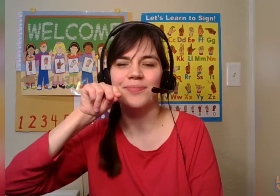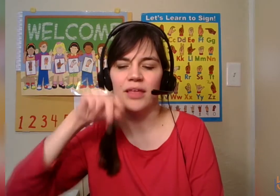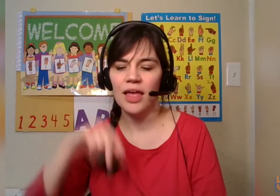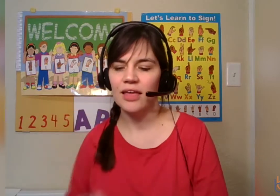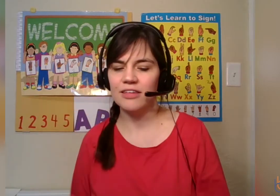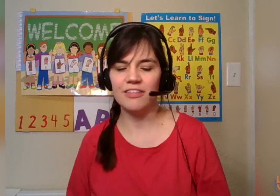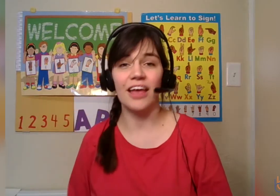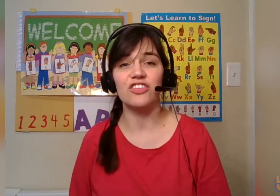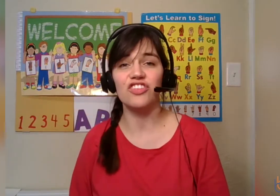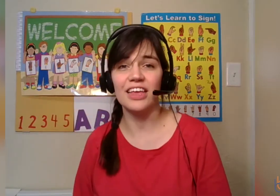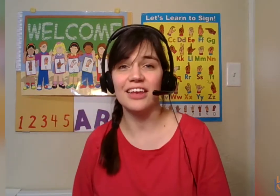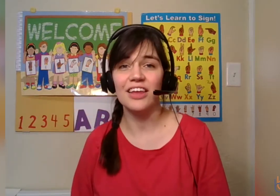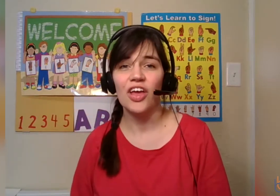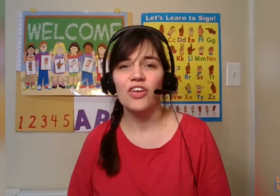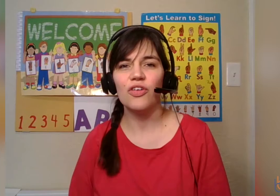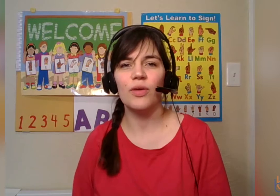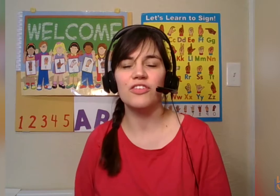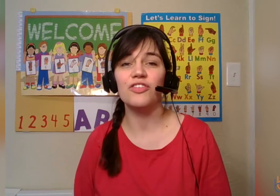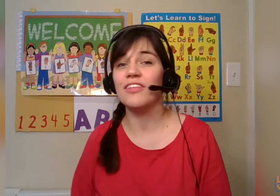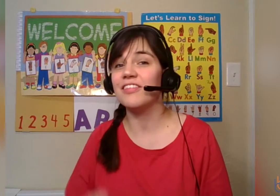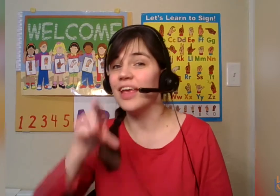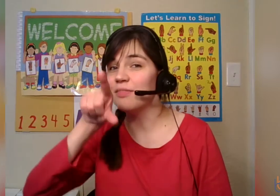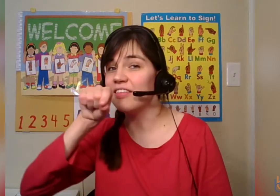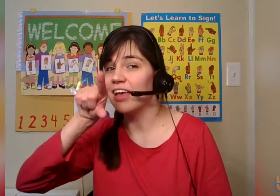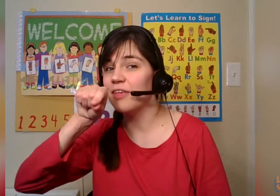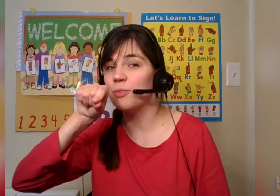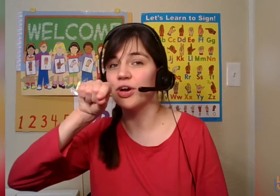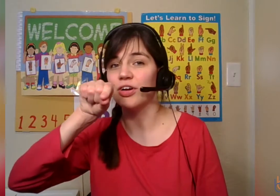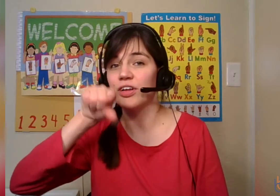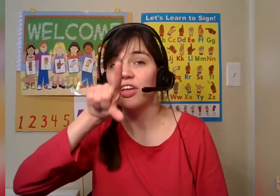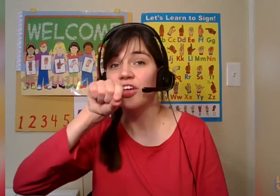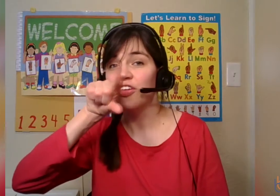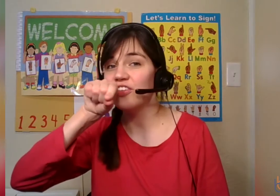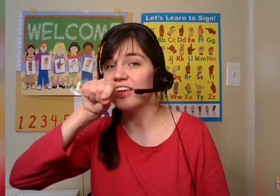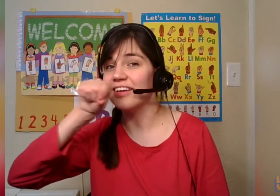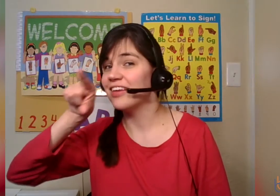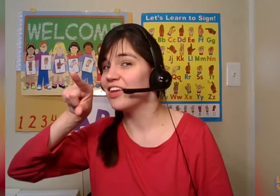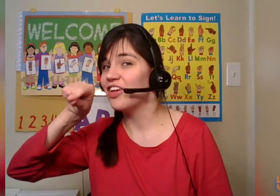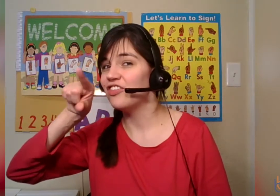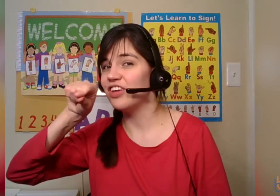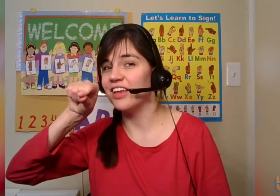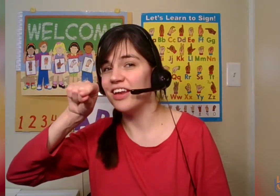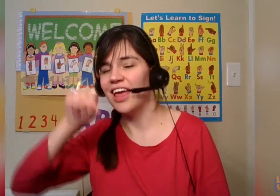To sign chicken, you're going to do the same sign as bird. Chicken. Chicken. And